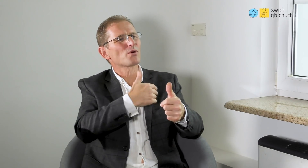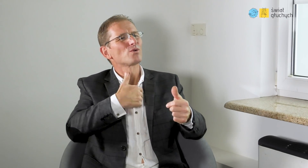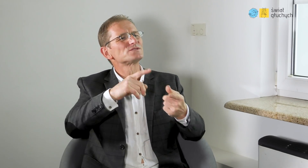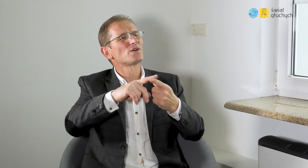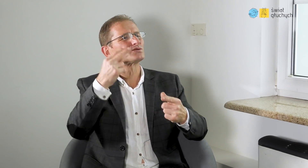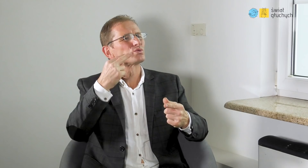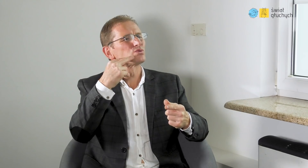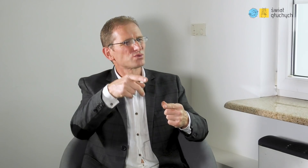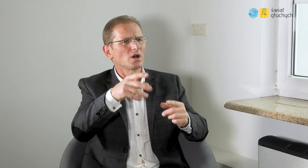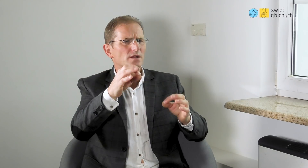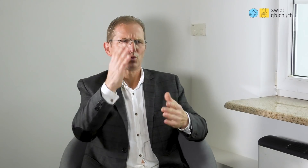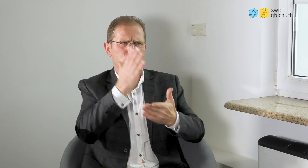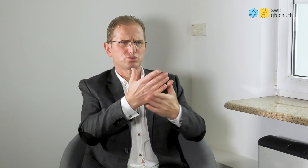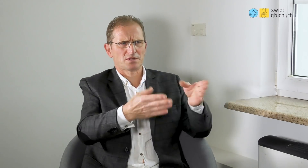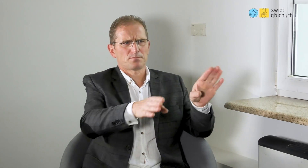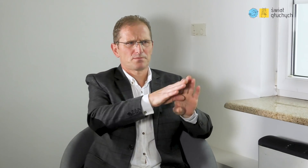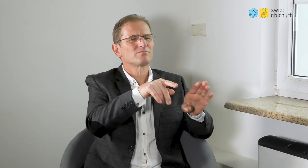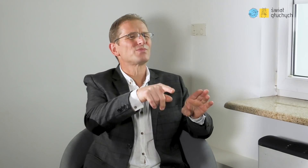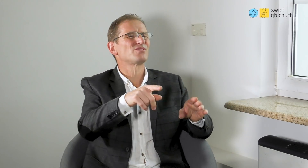The Polish Association of the Deaf is a closed topic.